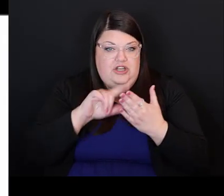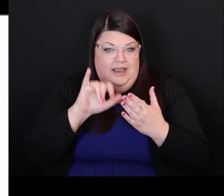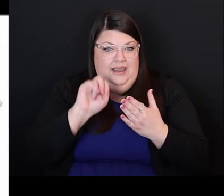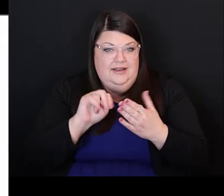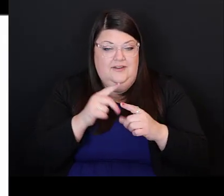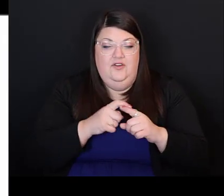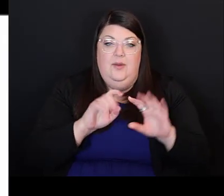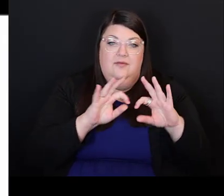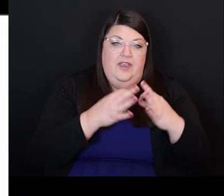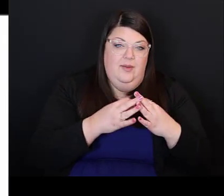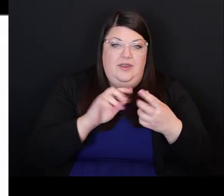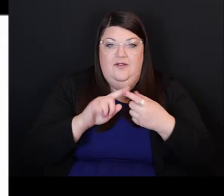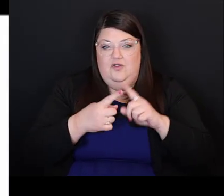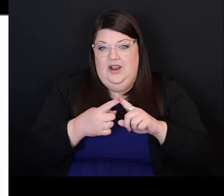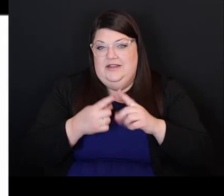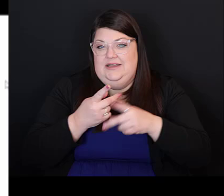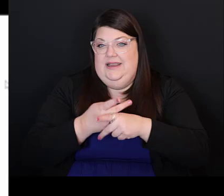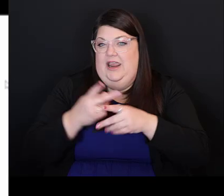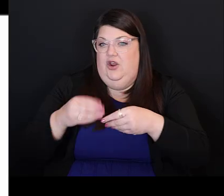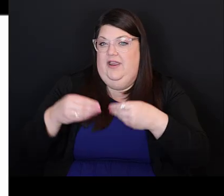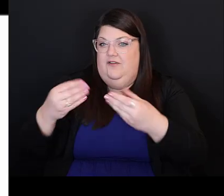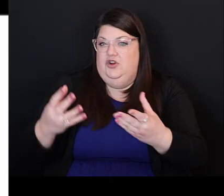Check insurance from family, friends and caregivers.